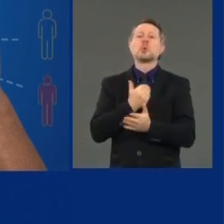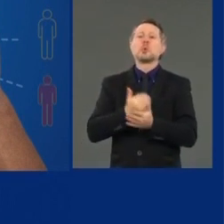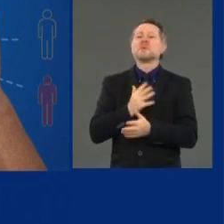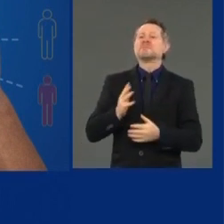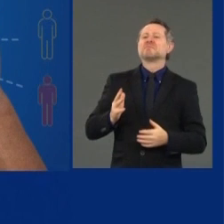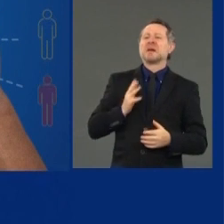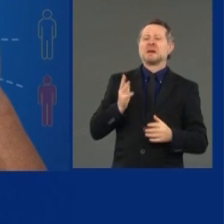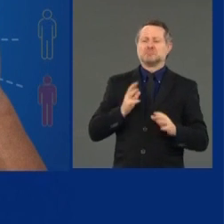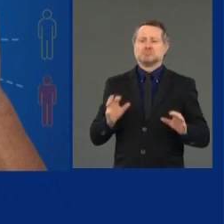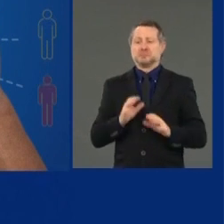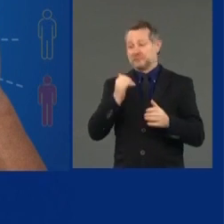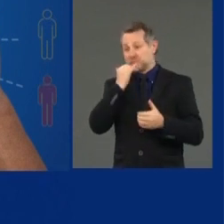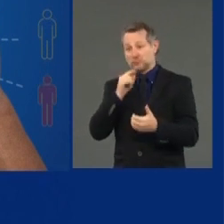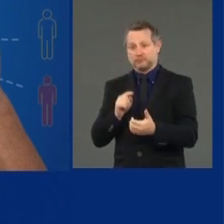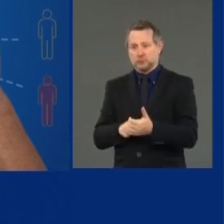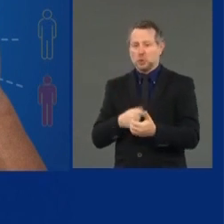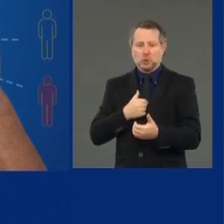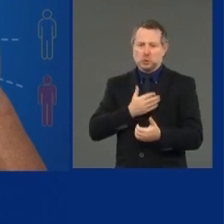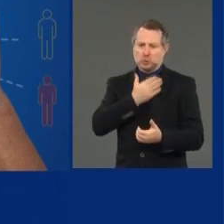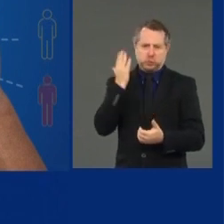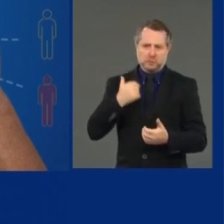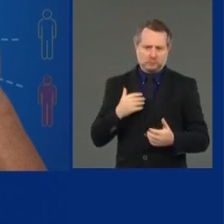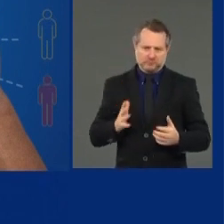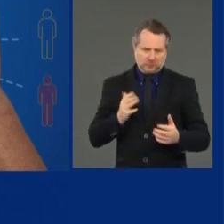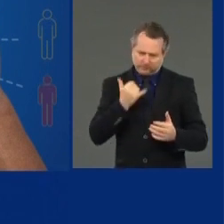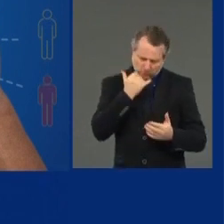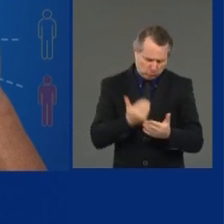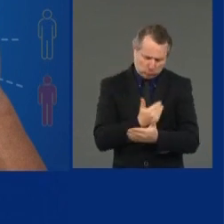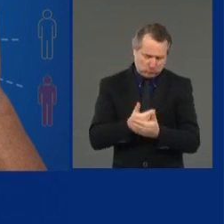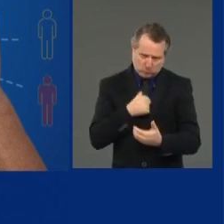ON THE TELEPHONE IF YOU HAVE ONE